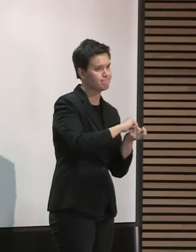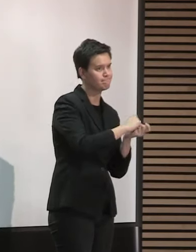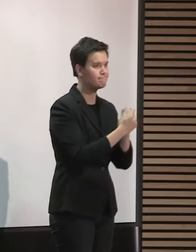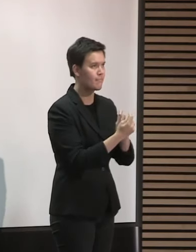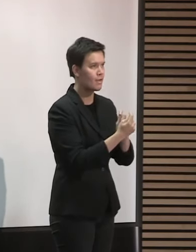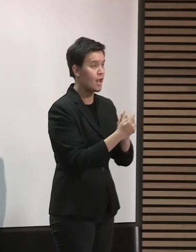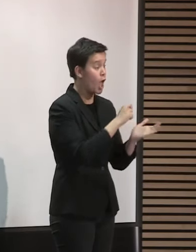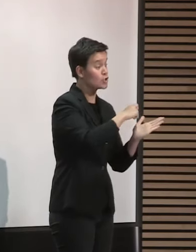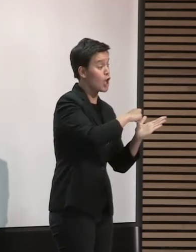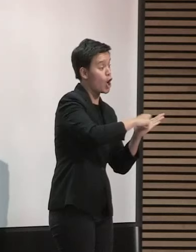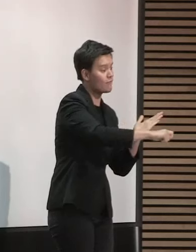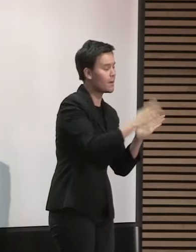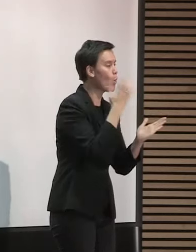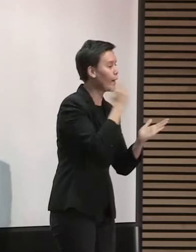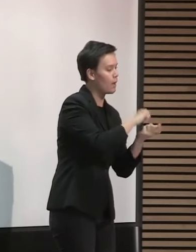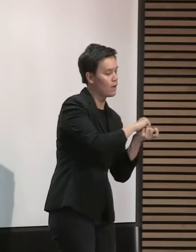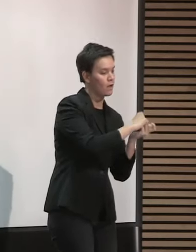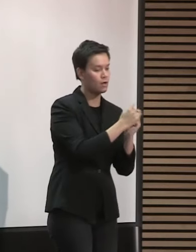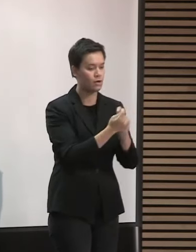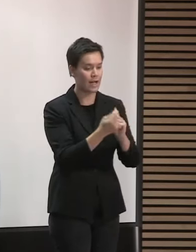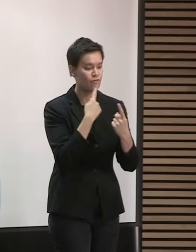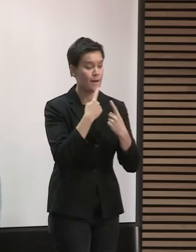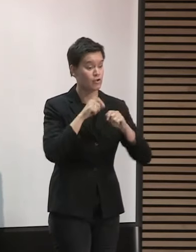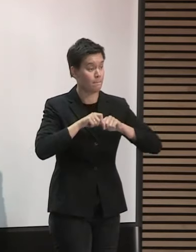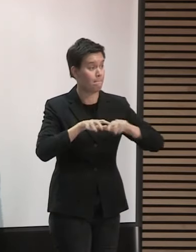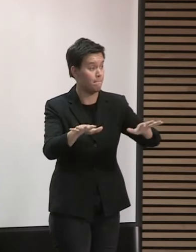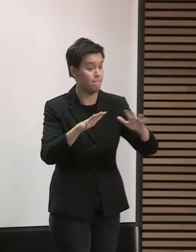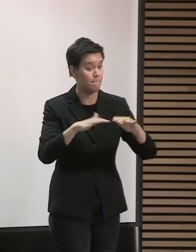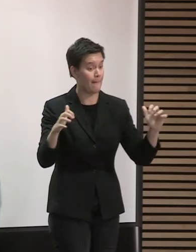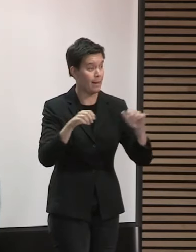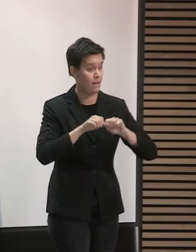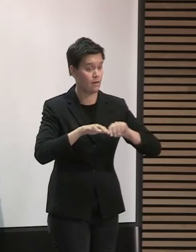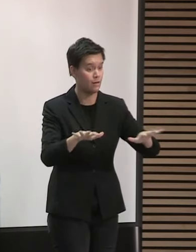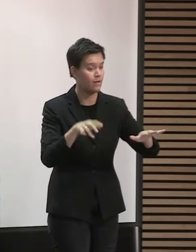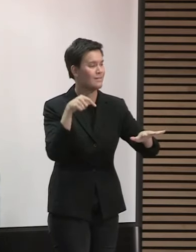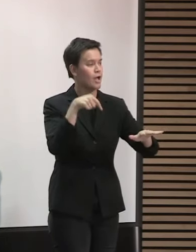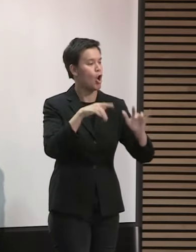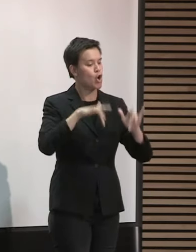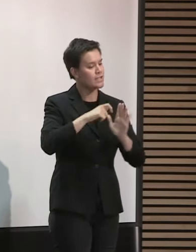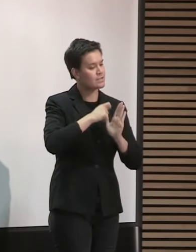to be the backbone of our efforts here. And what we're asking all New Zealanders to